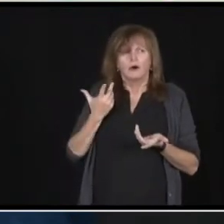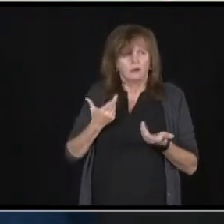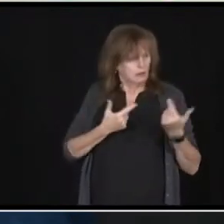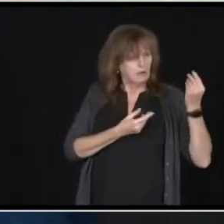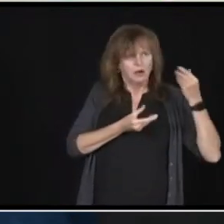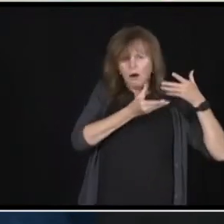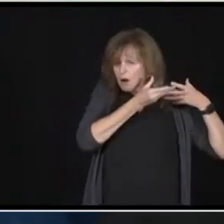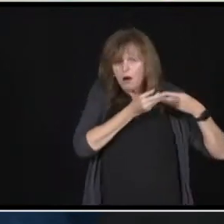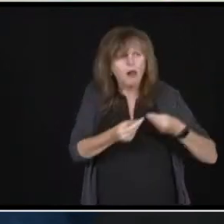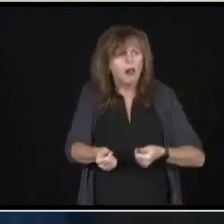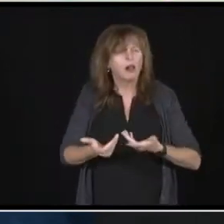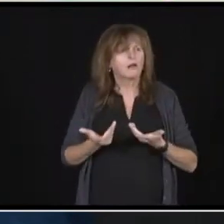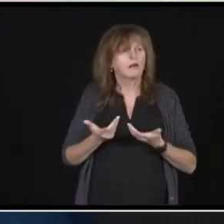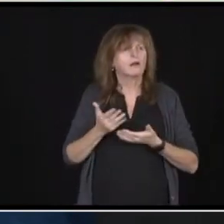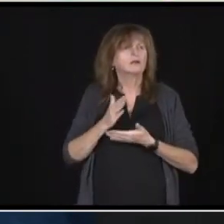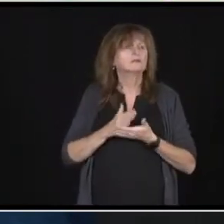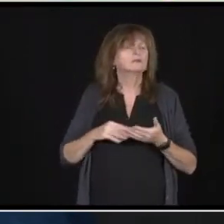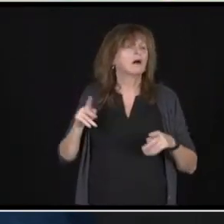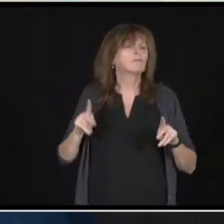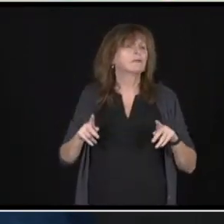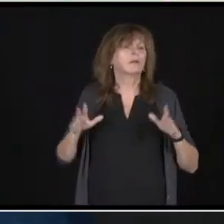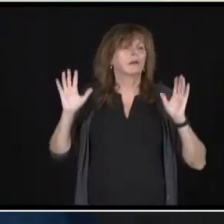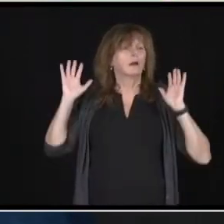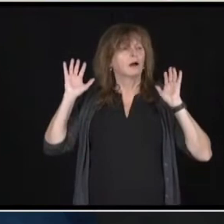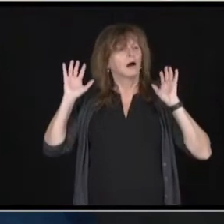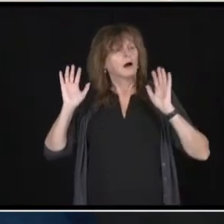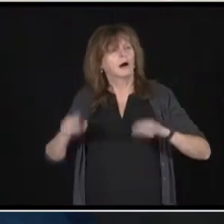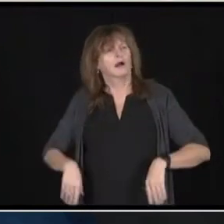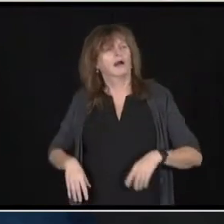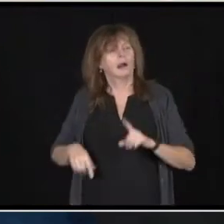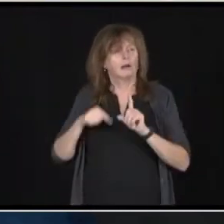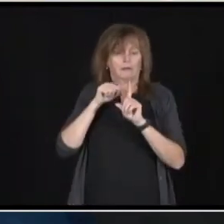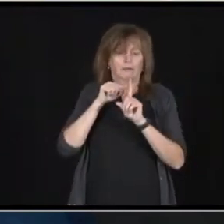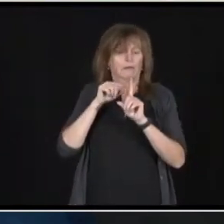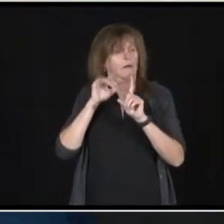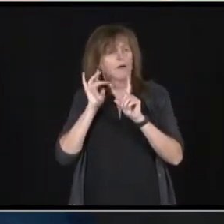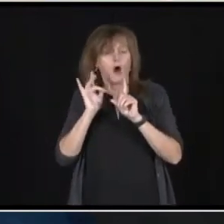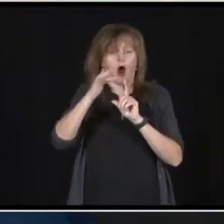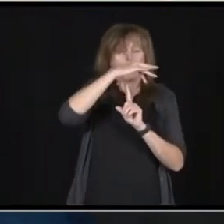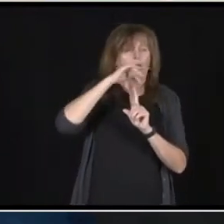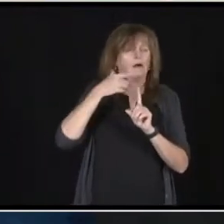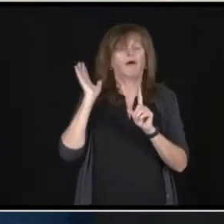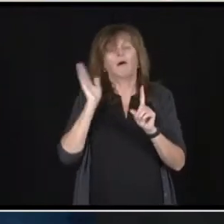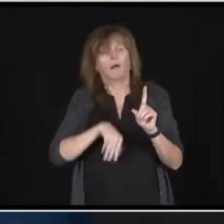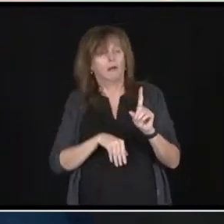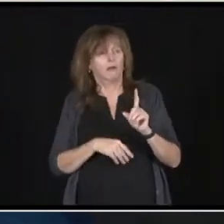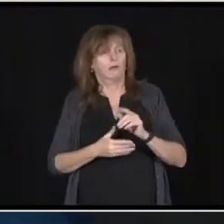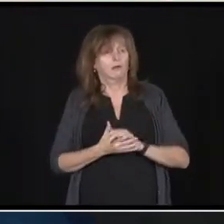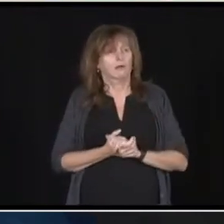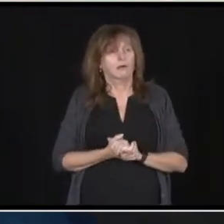enhancement today was some tradition seemed to have given up on contact tracing? You must not be talking about Ontario,